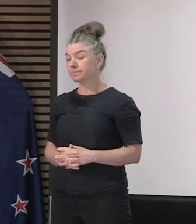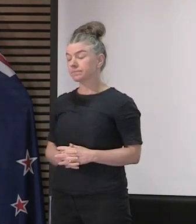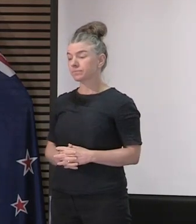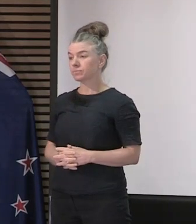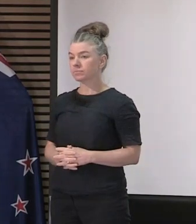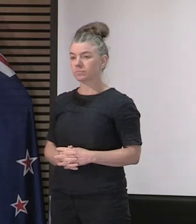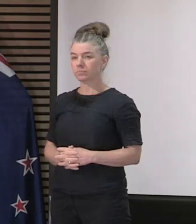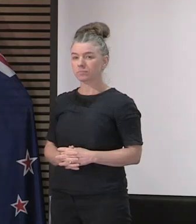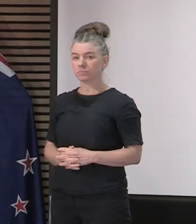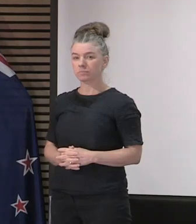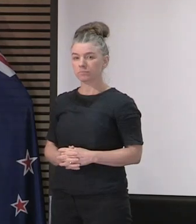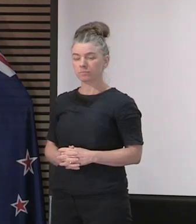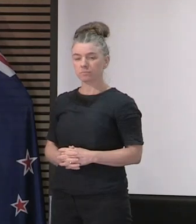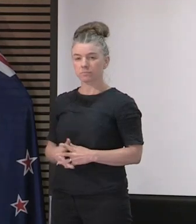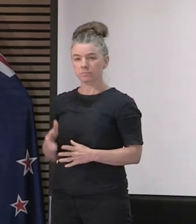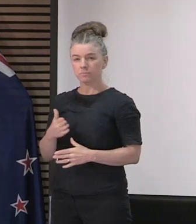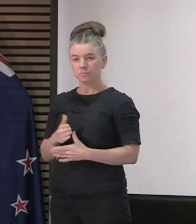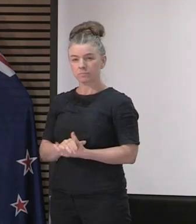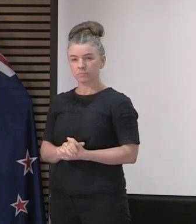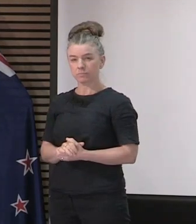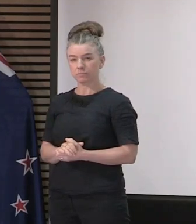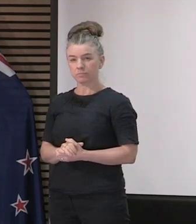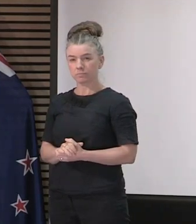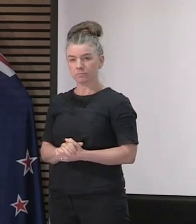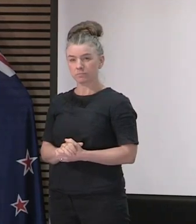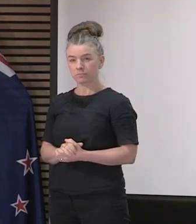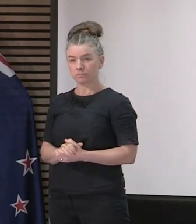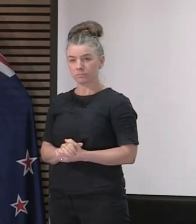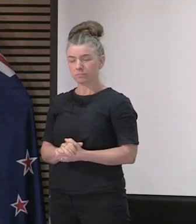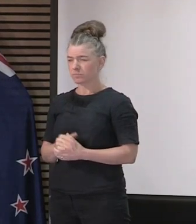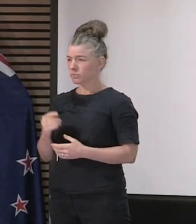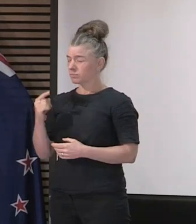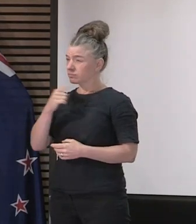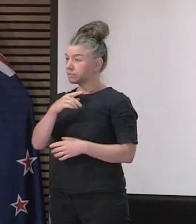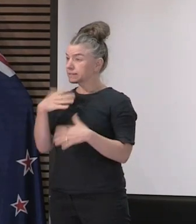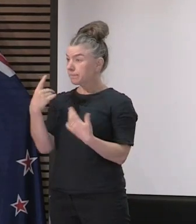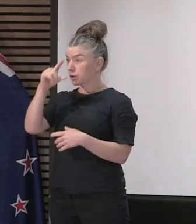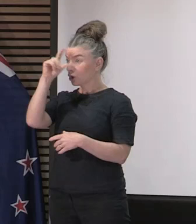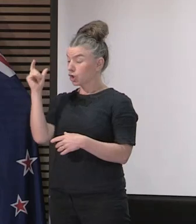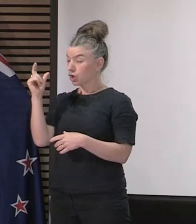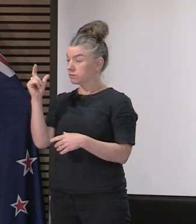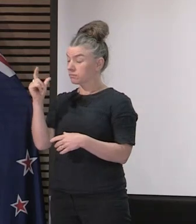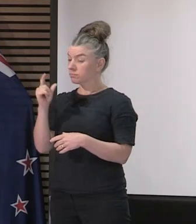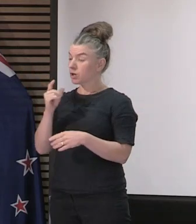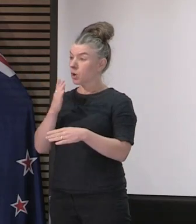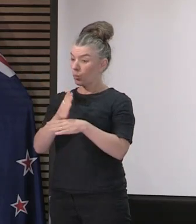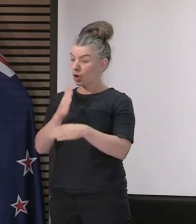sure that turnaround times are